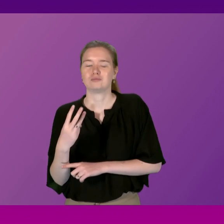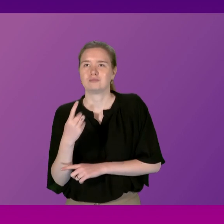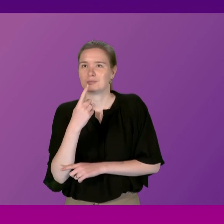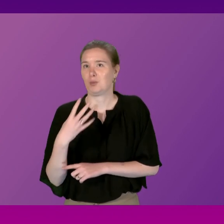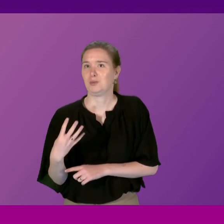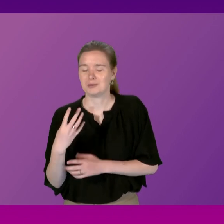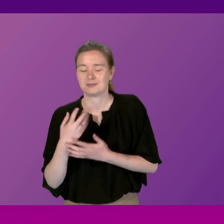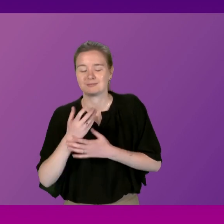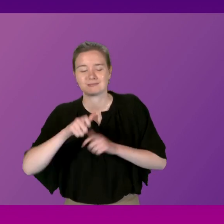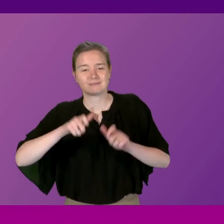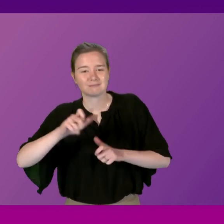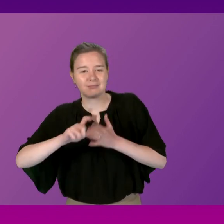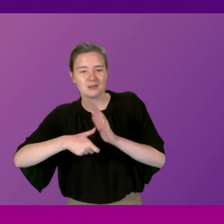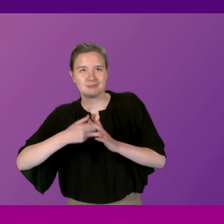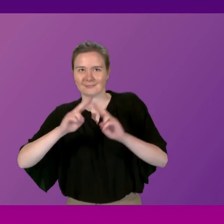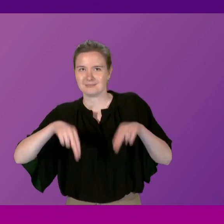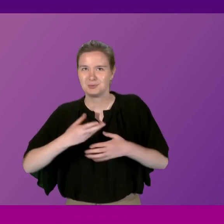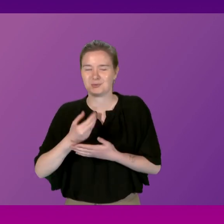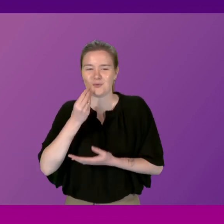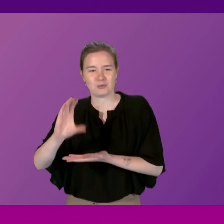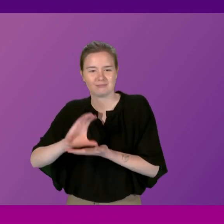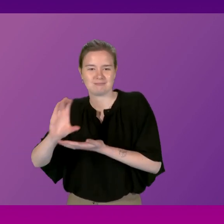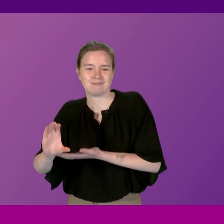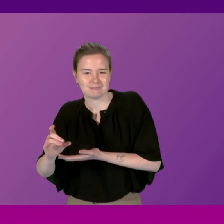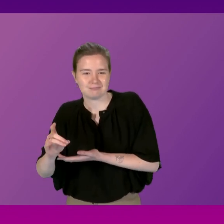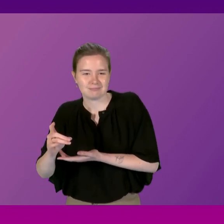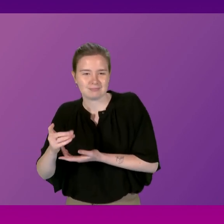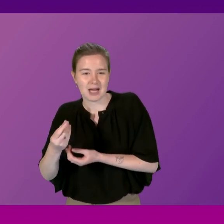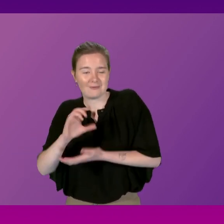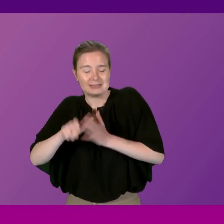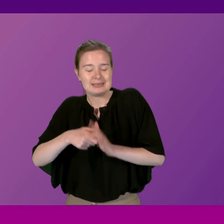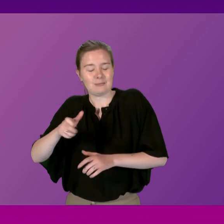who use a food bank have a disabled family member.